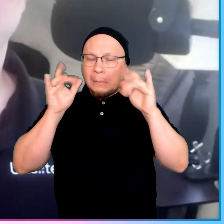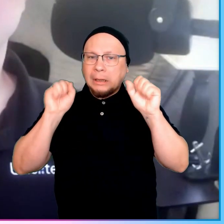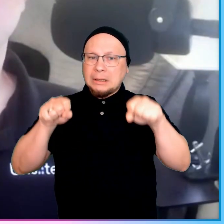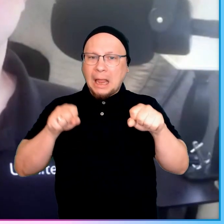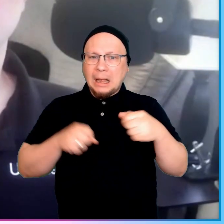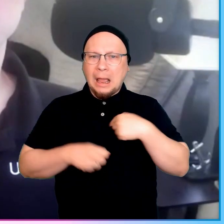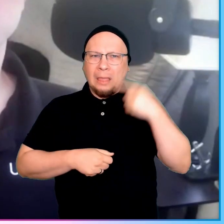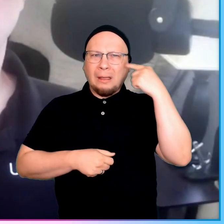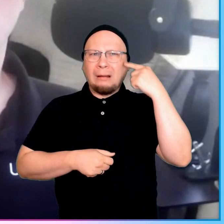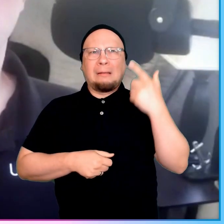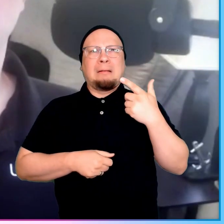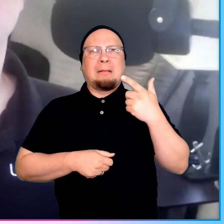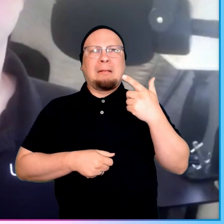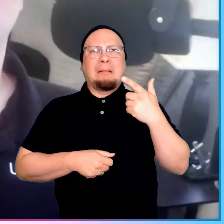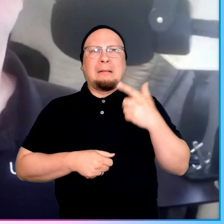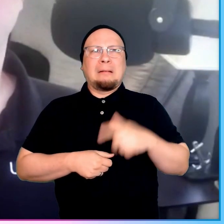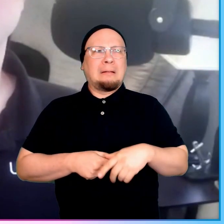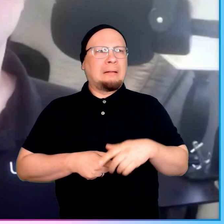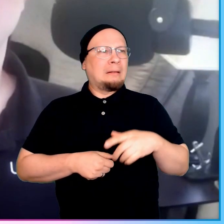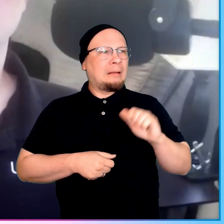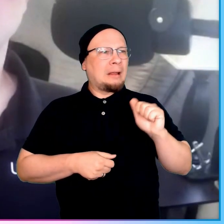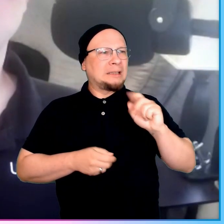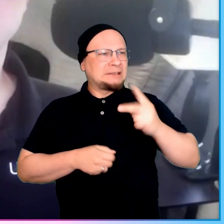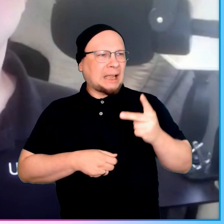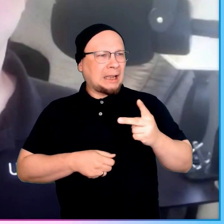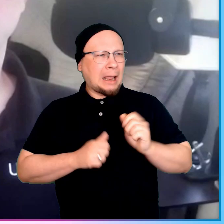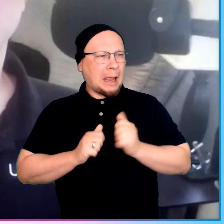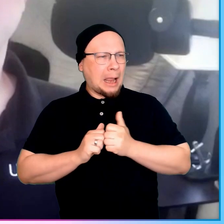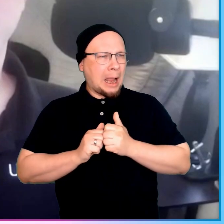thinking to myself “There’s no way I’m going to be able to play the sequel due to my limited amount